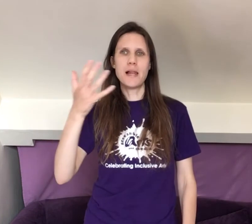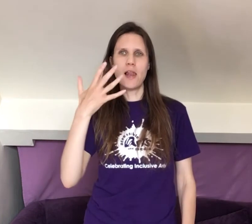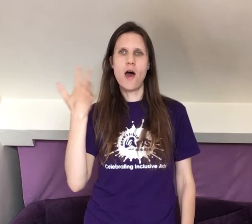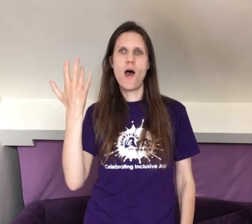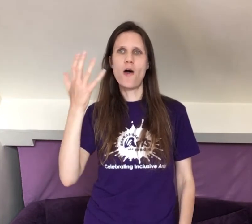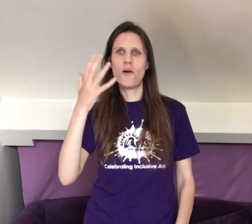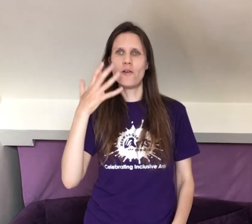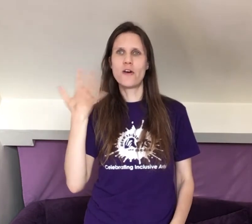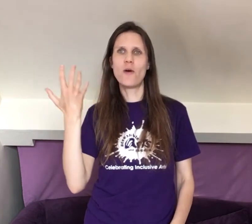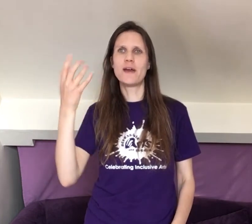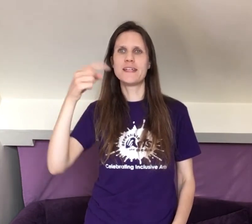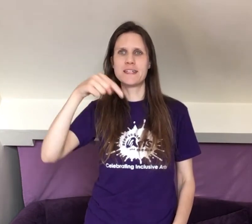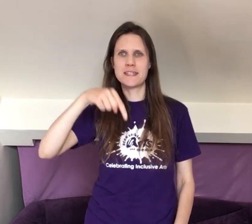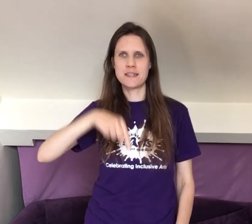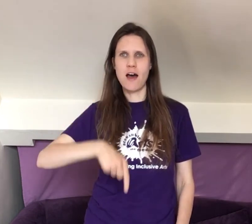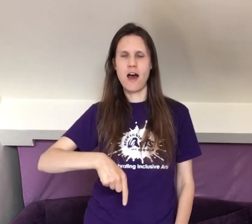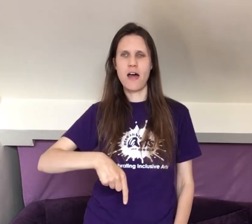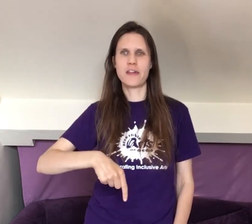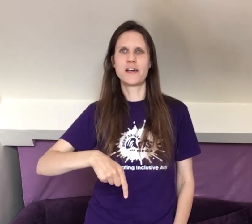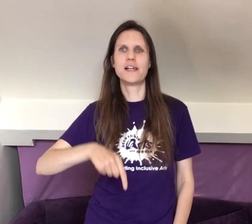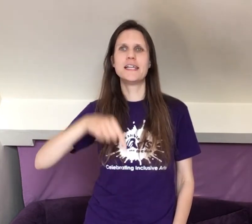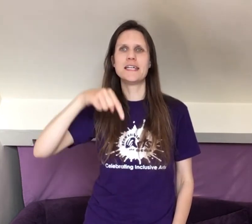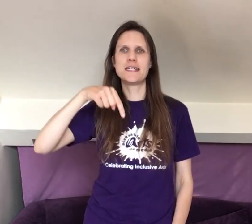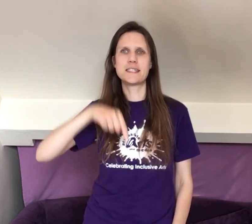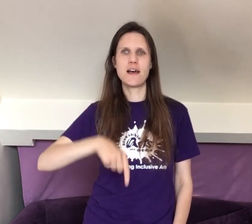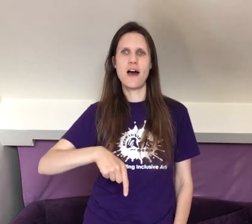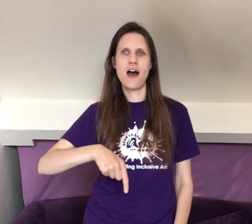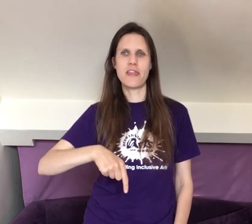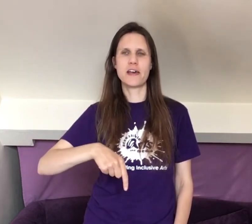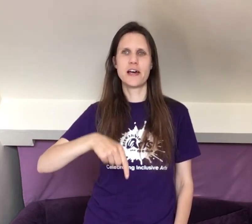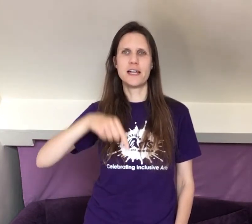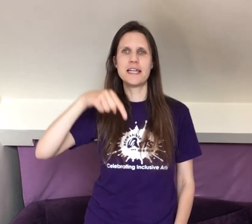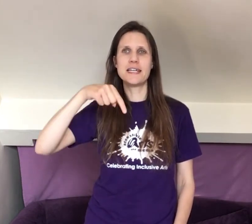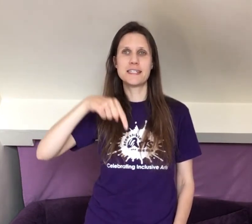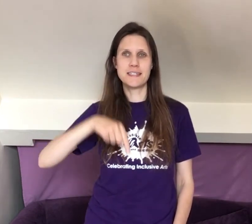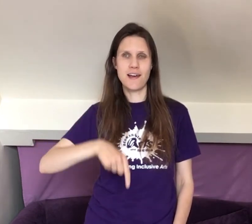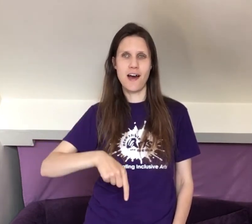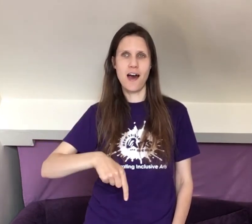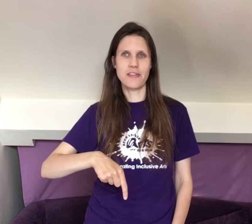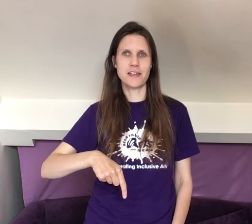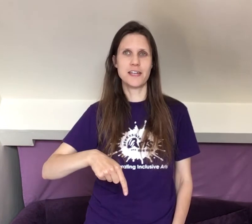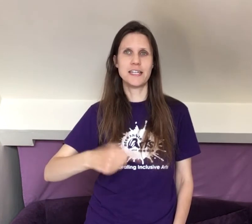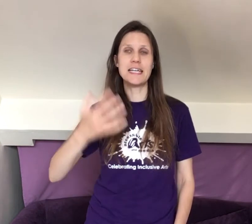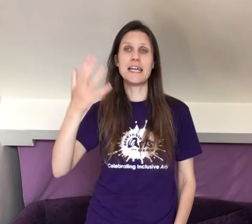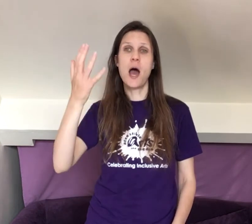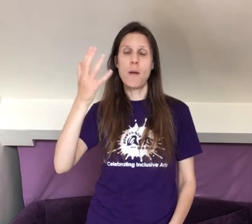Blow the wind southerly, southerly, southerly.